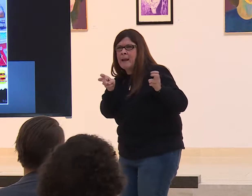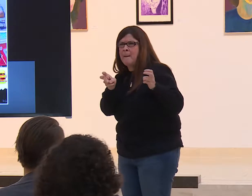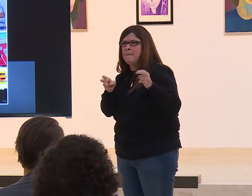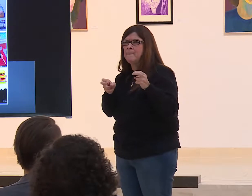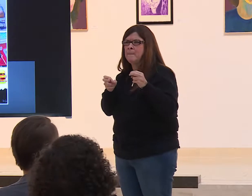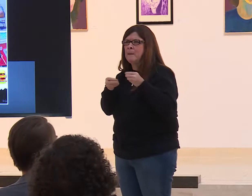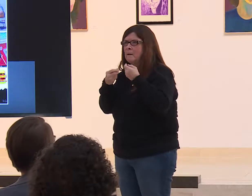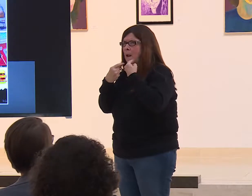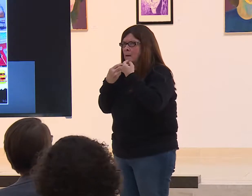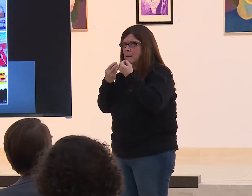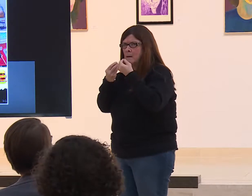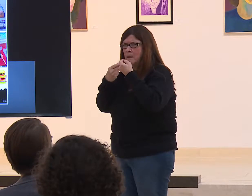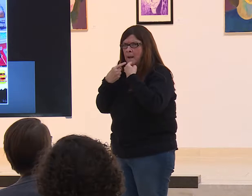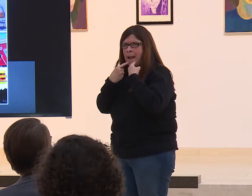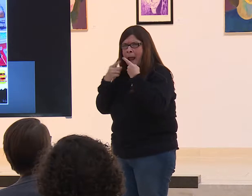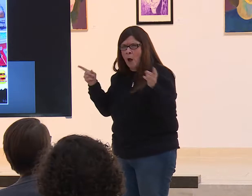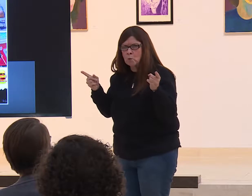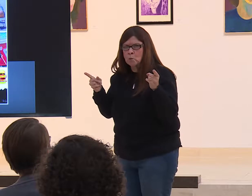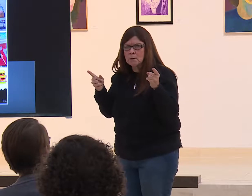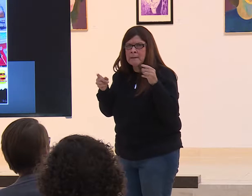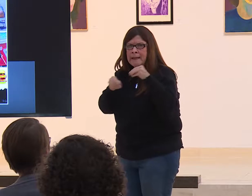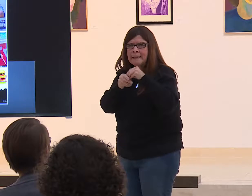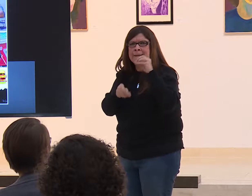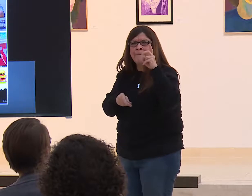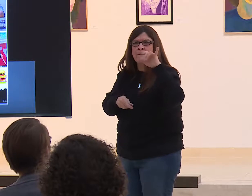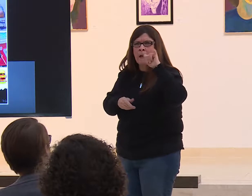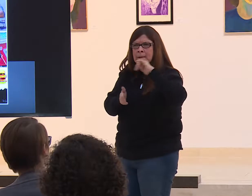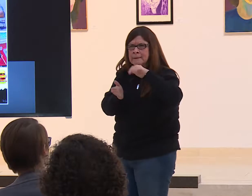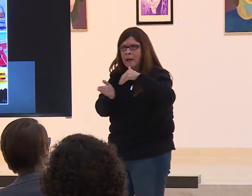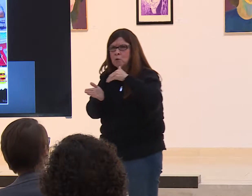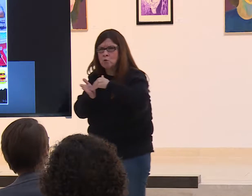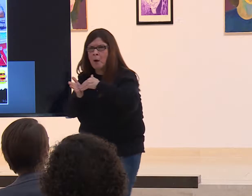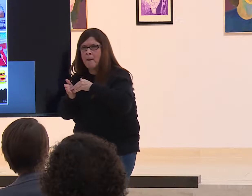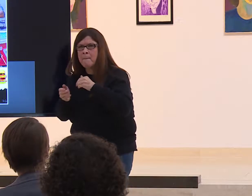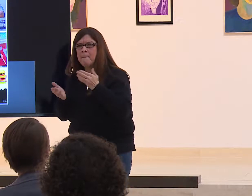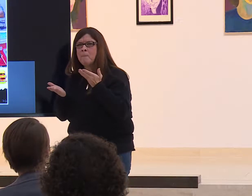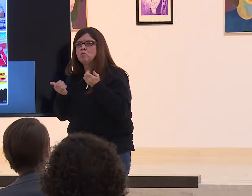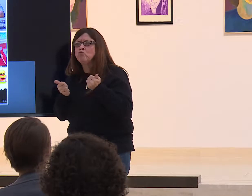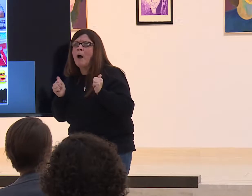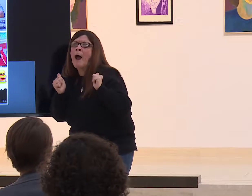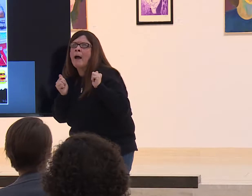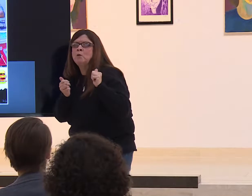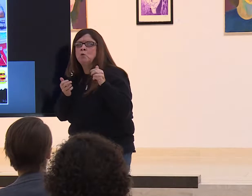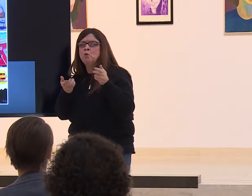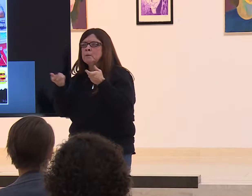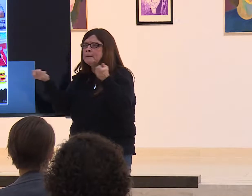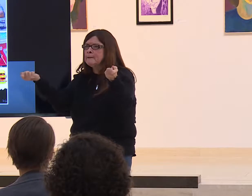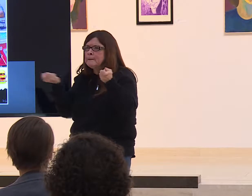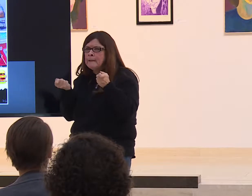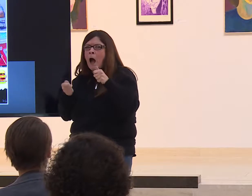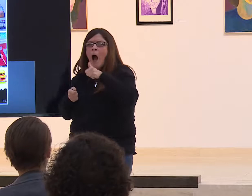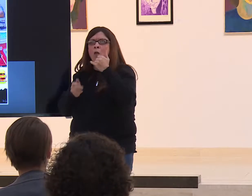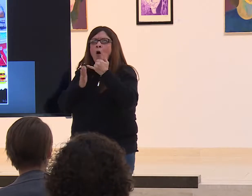There were a couple artists who asked about a theme. Why not have a theme for each day that you could post